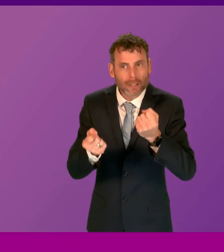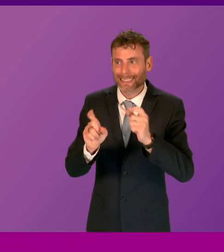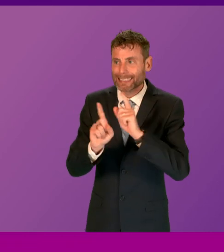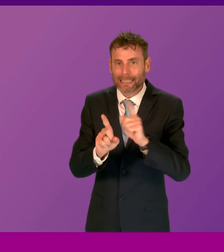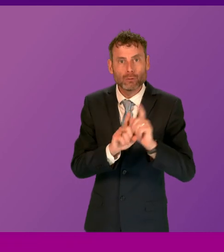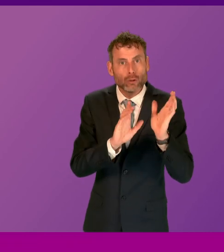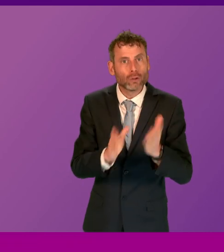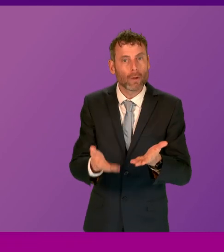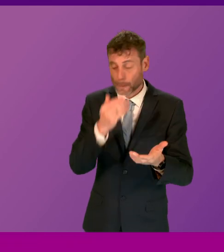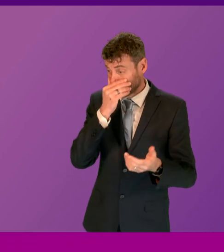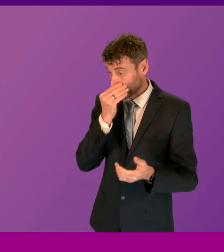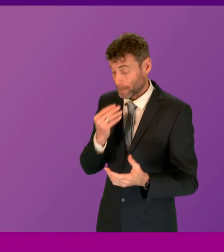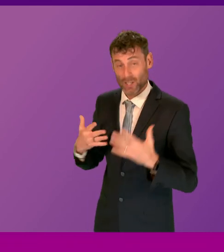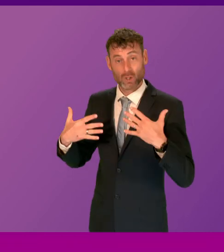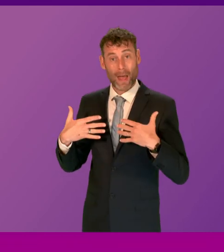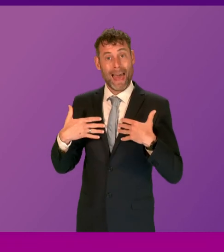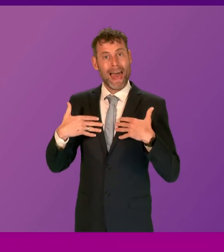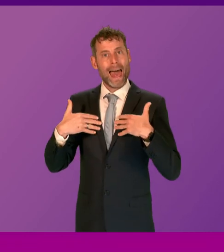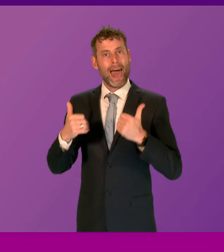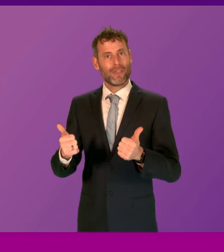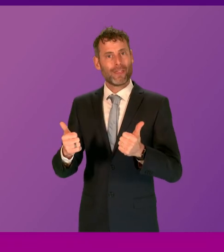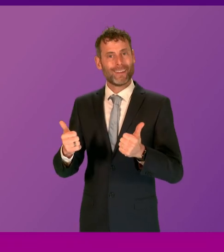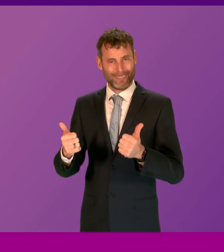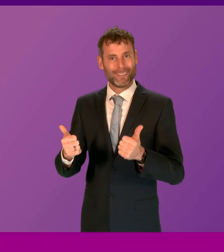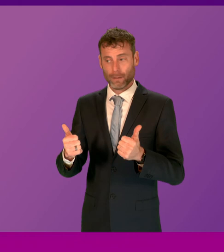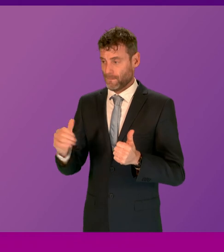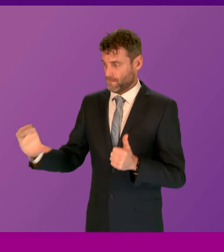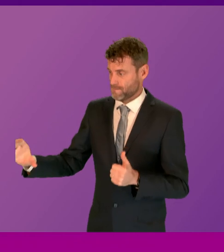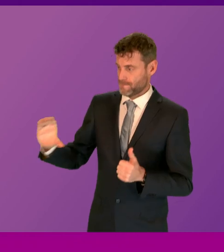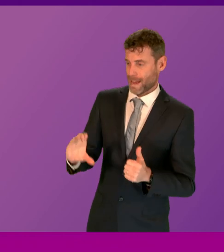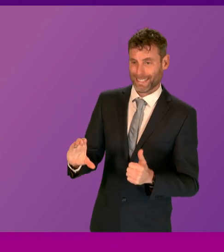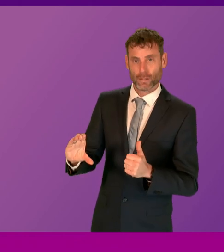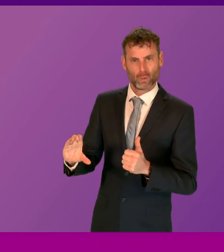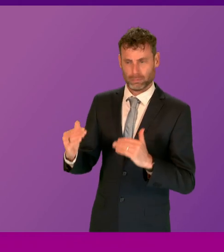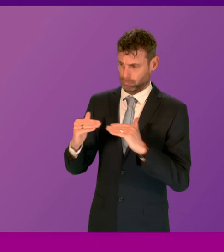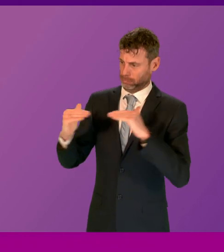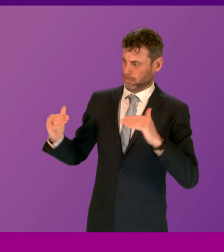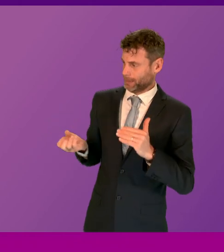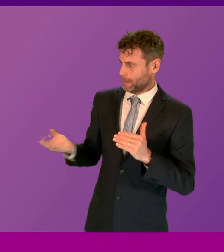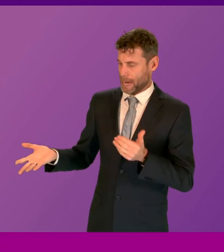Health consequentials of £237 million are nowhere near enough, given the pressures that we face.